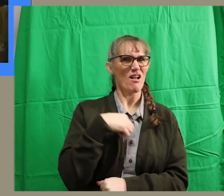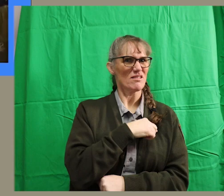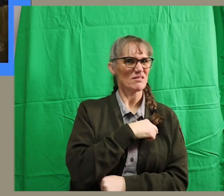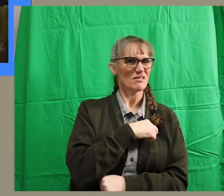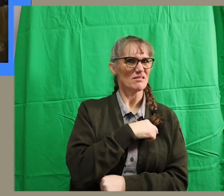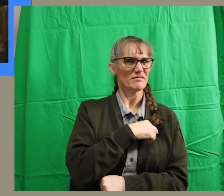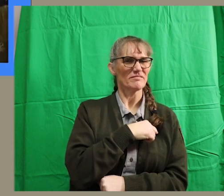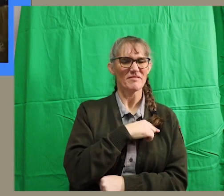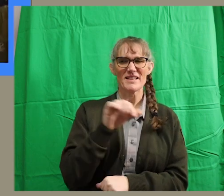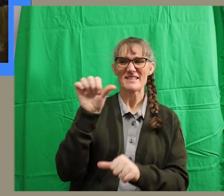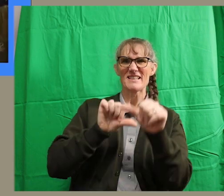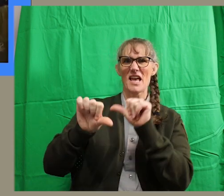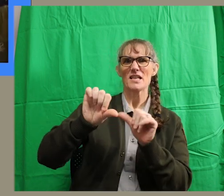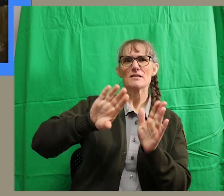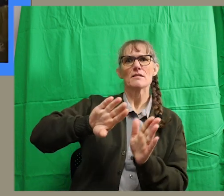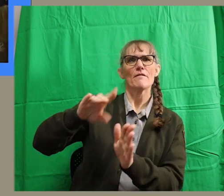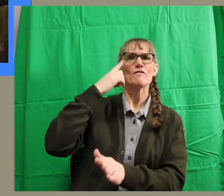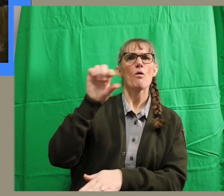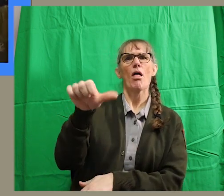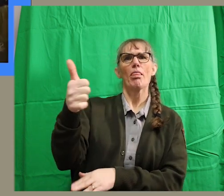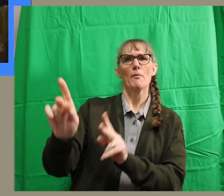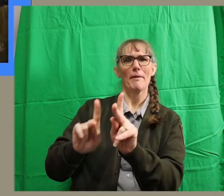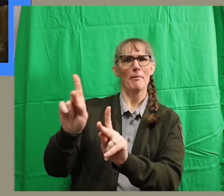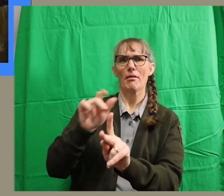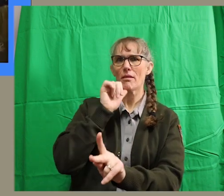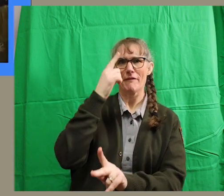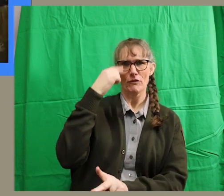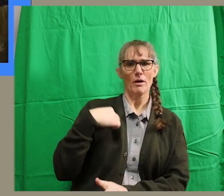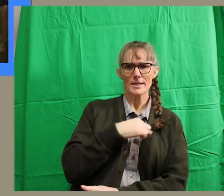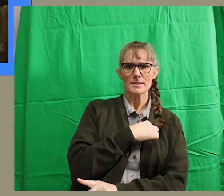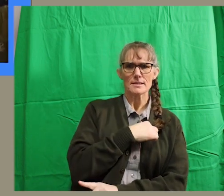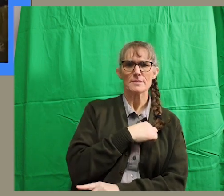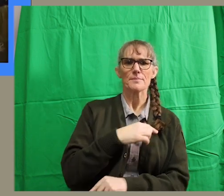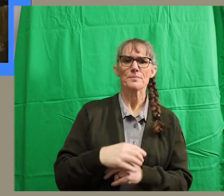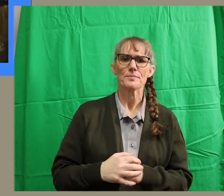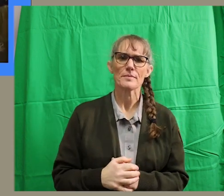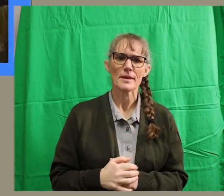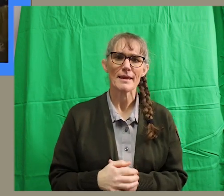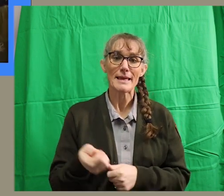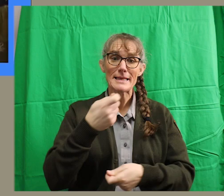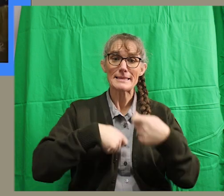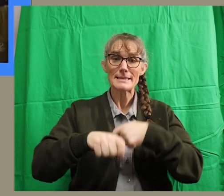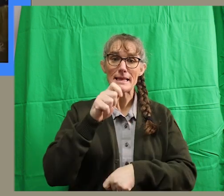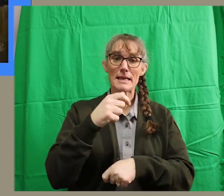We sometimes tend to think it's for others and not for us. So, I ended up pursuing an art degree,